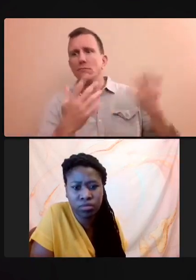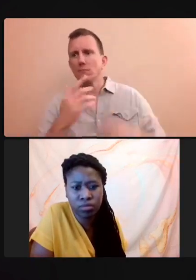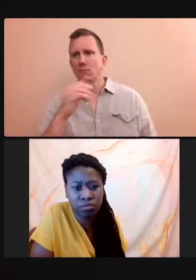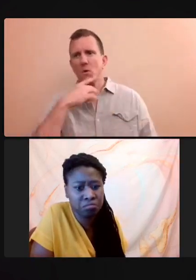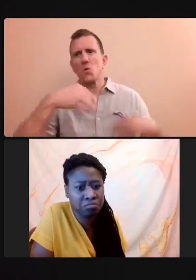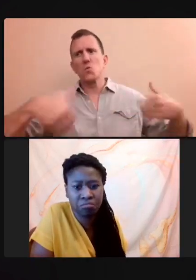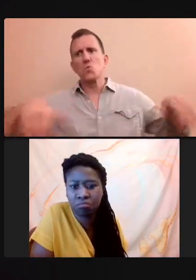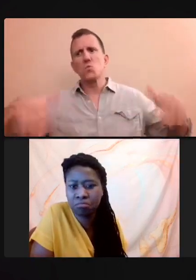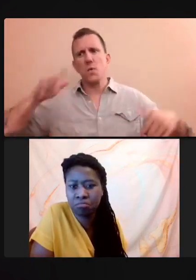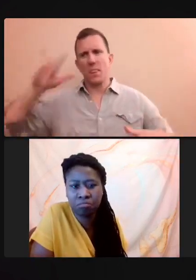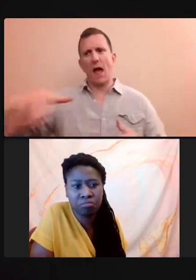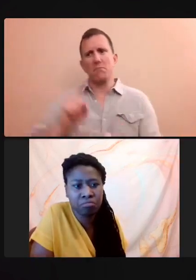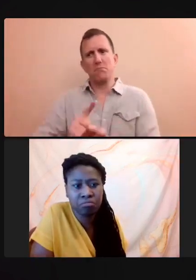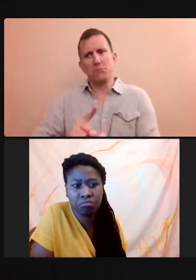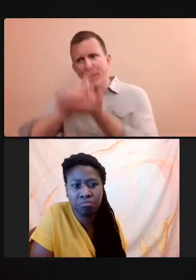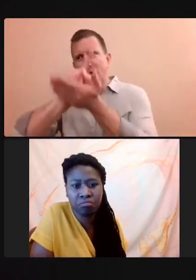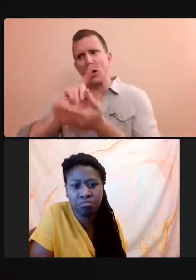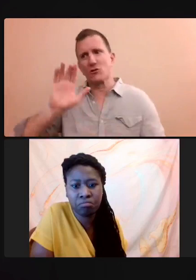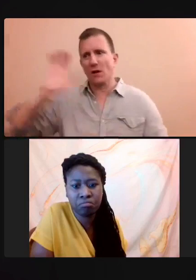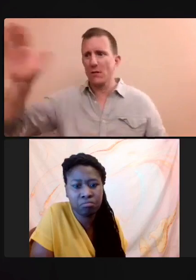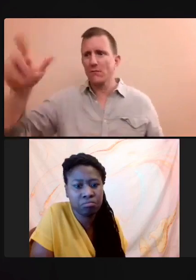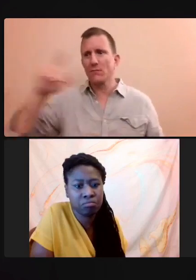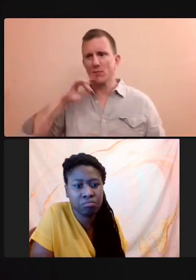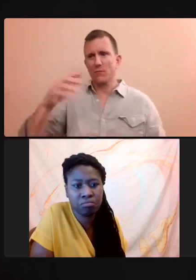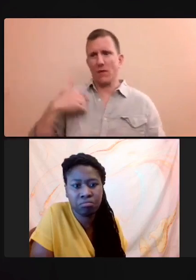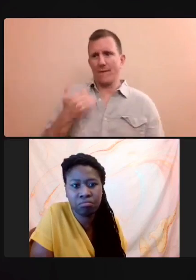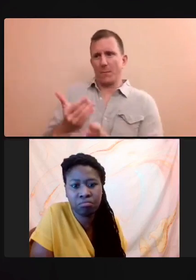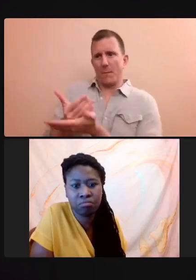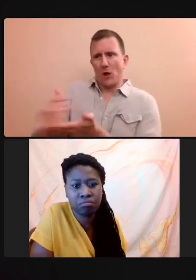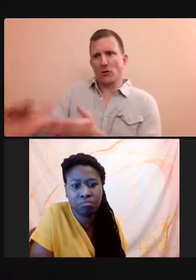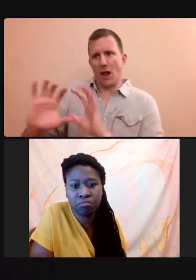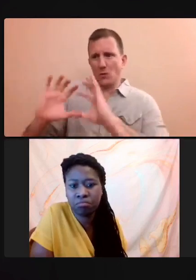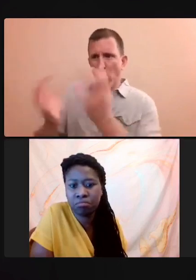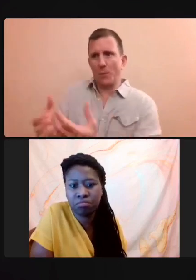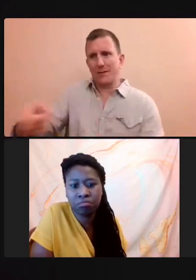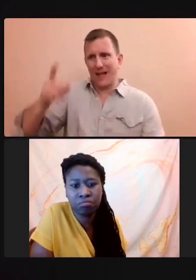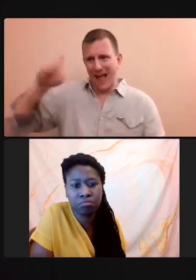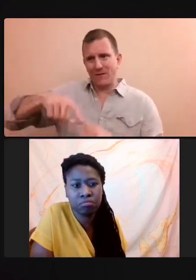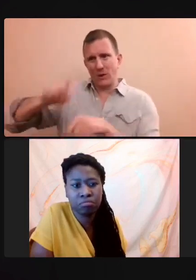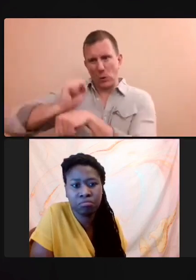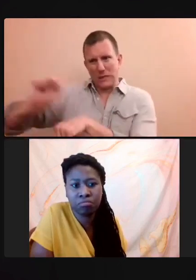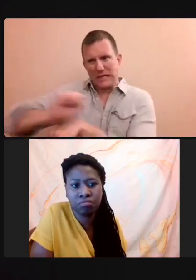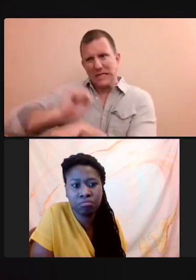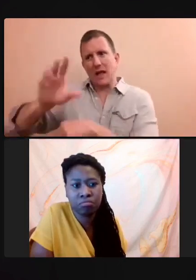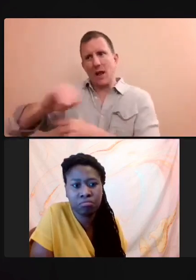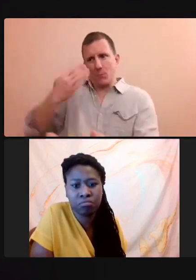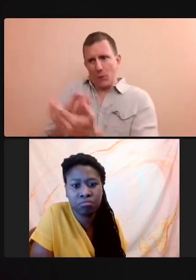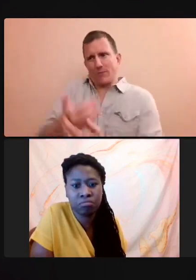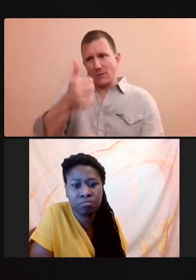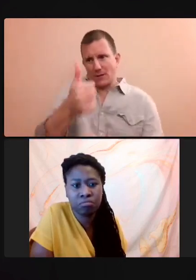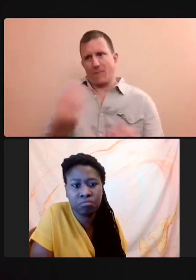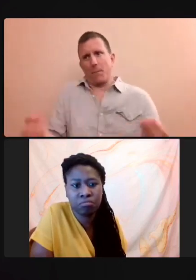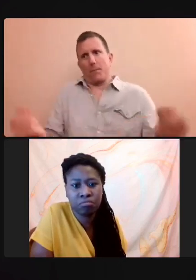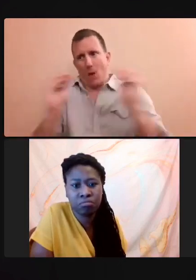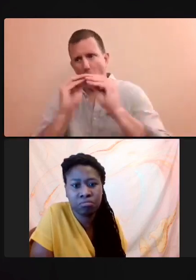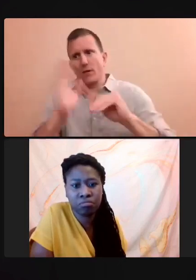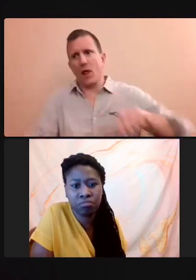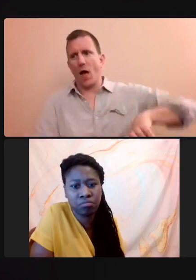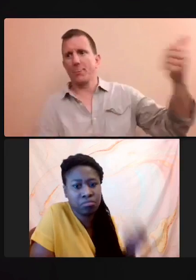But that's a whole other conversation for a whole other time. Let me stay on topic for this evening. Okay.